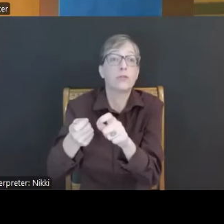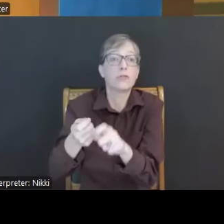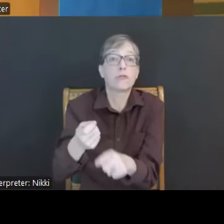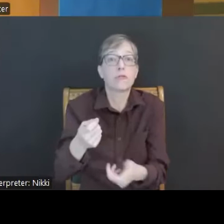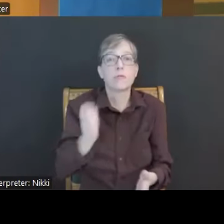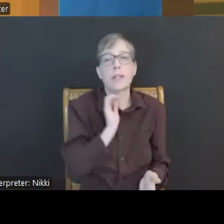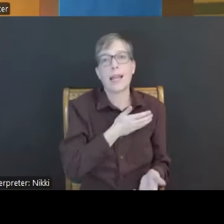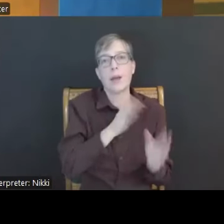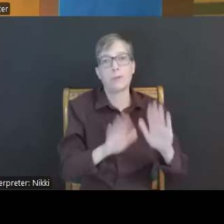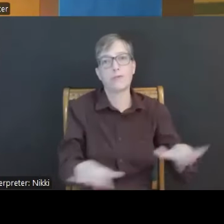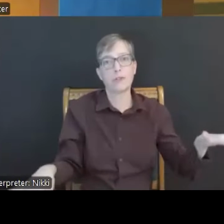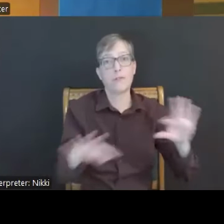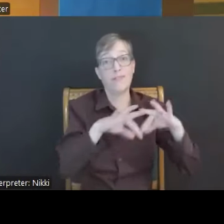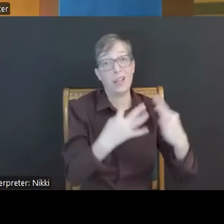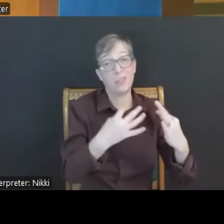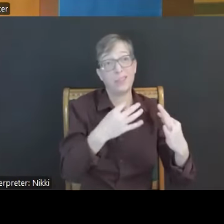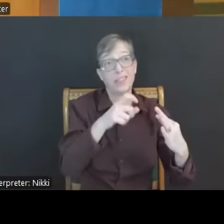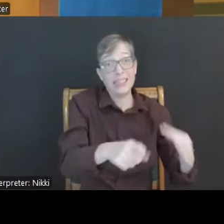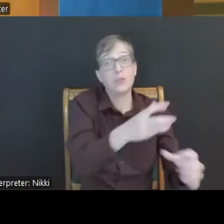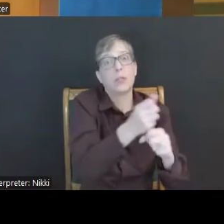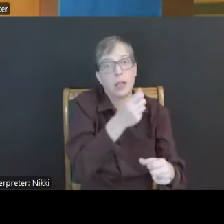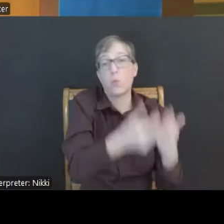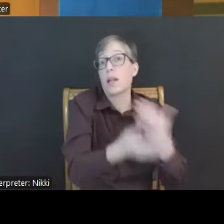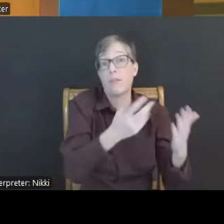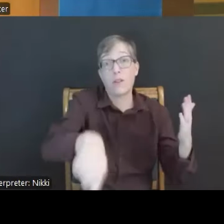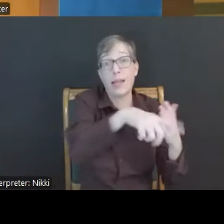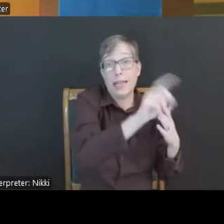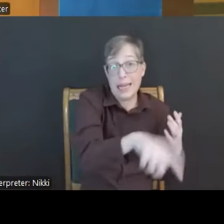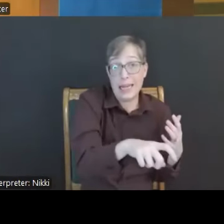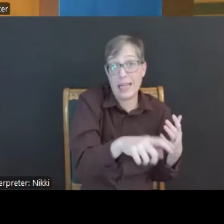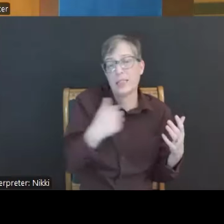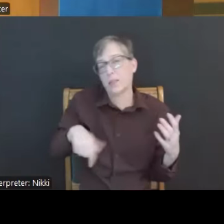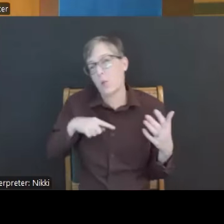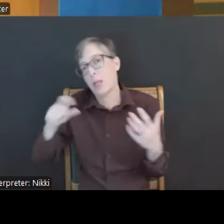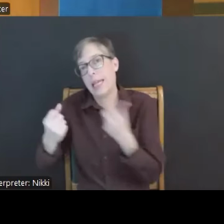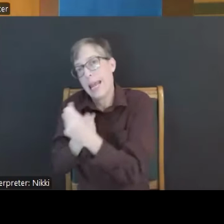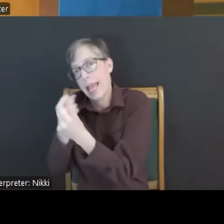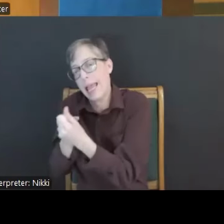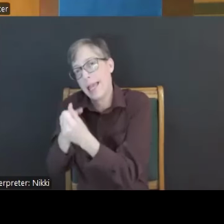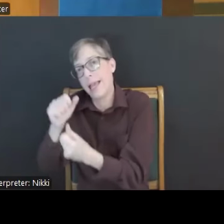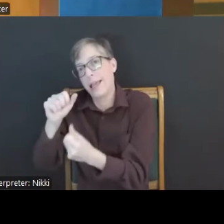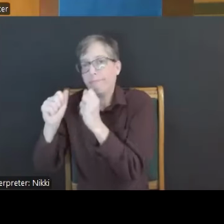and Advocates that could fight for the system um you know is very strategic so um I with that